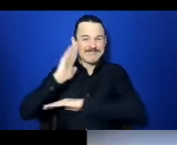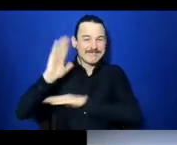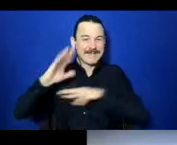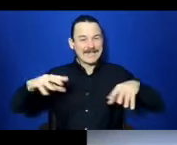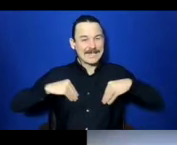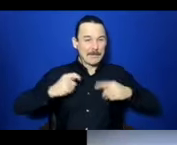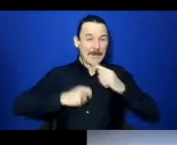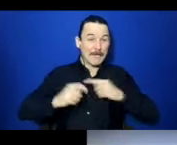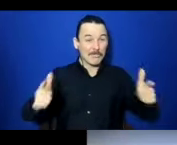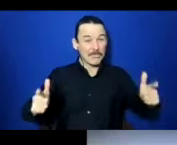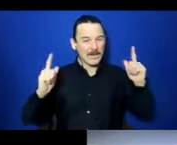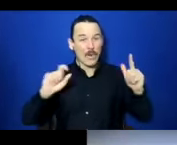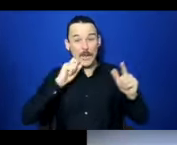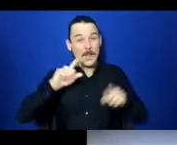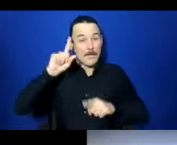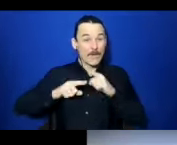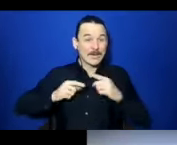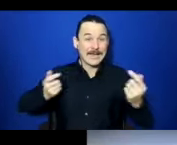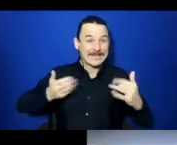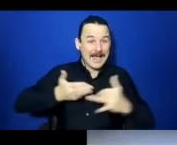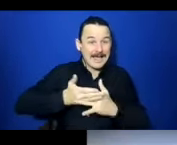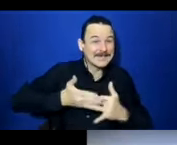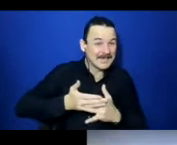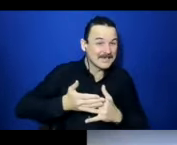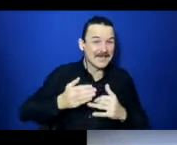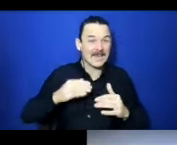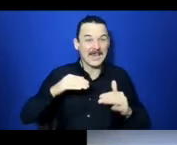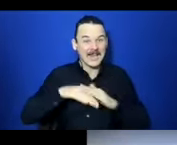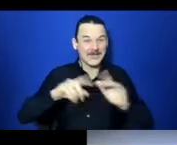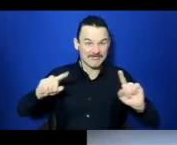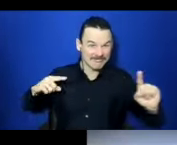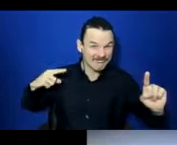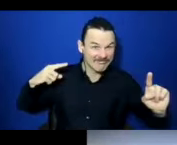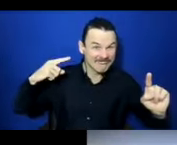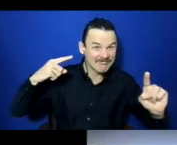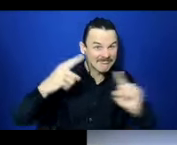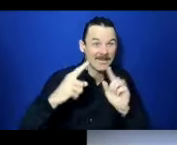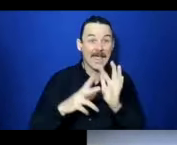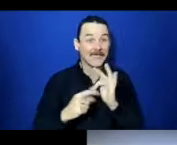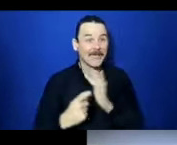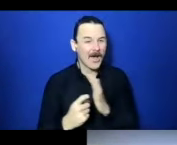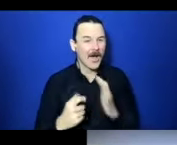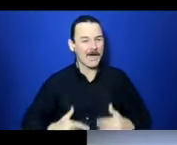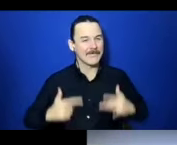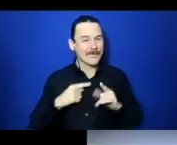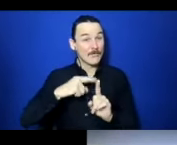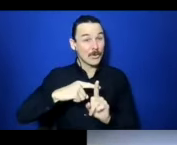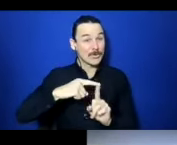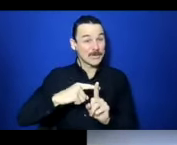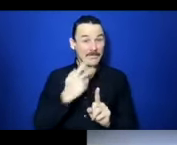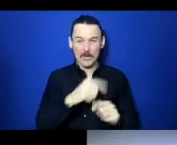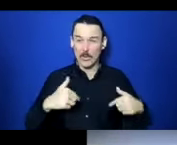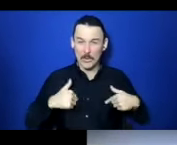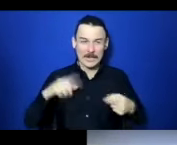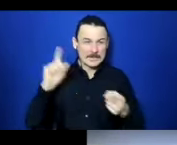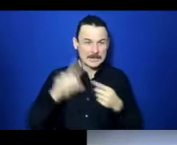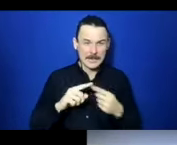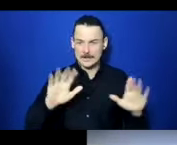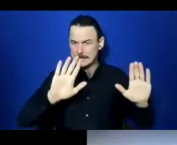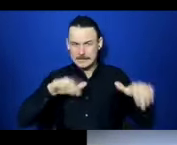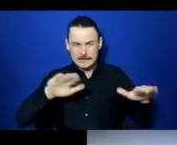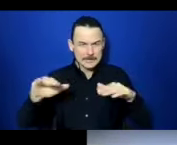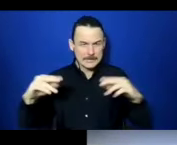I’m really optimistic that if we just continue to be visible, if if initiatives like these